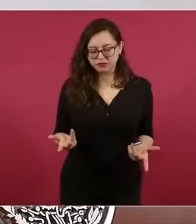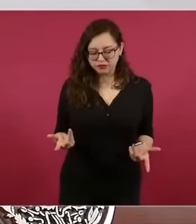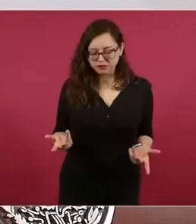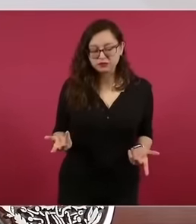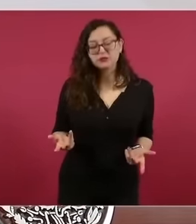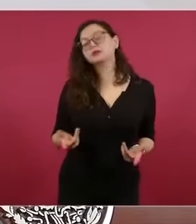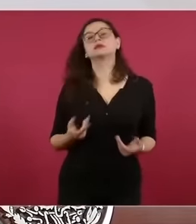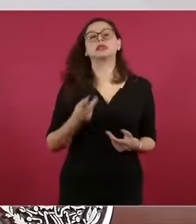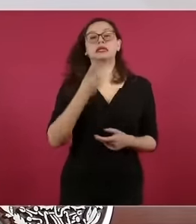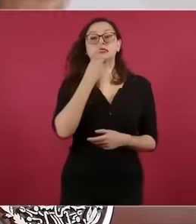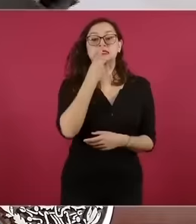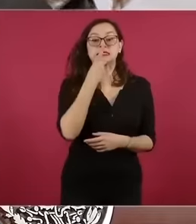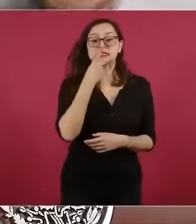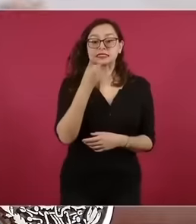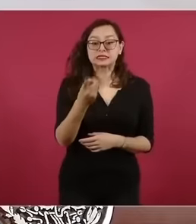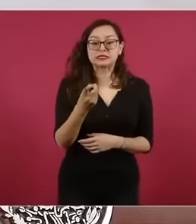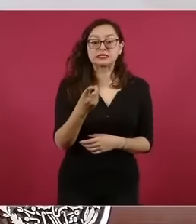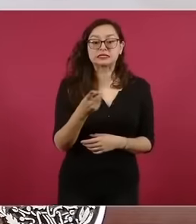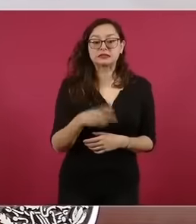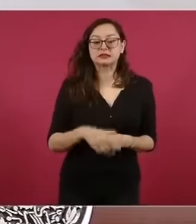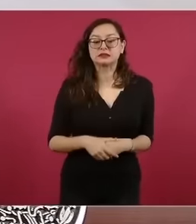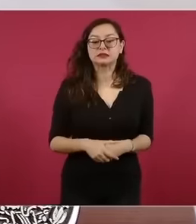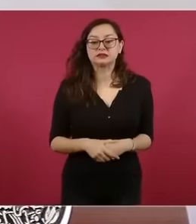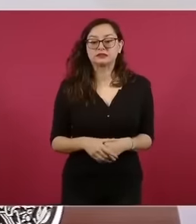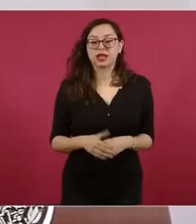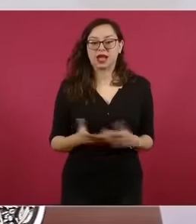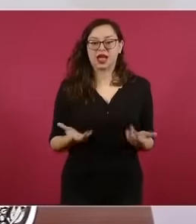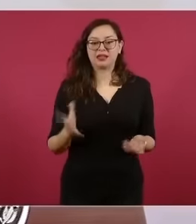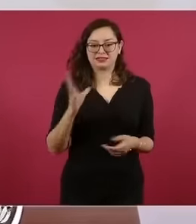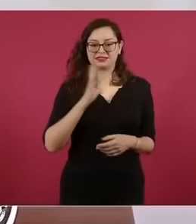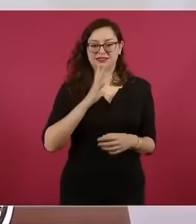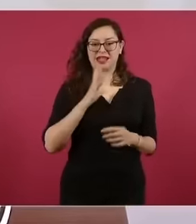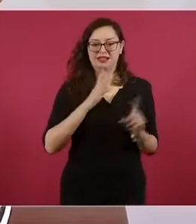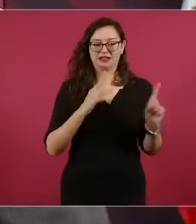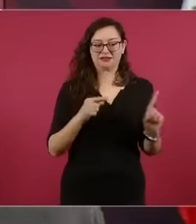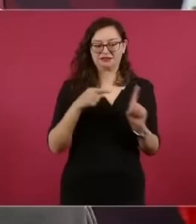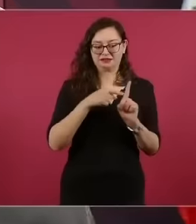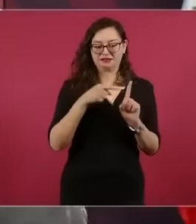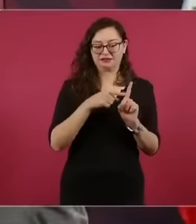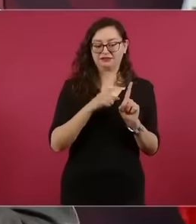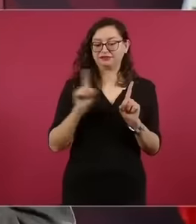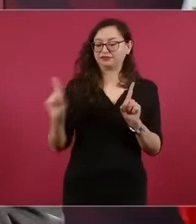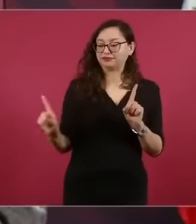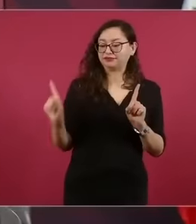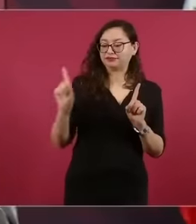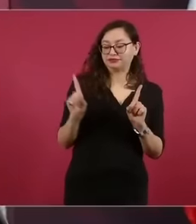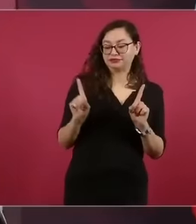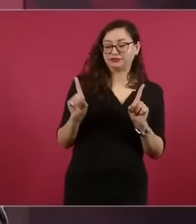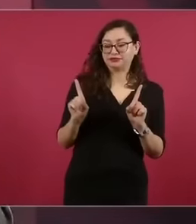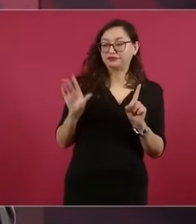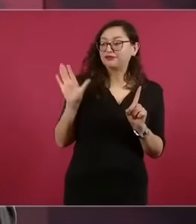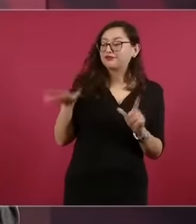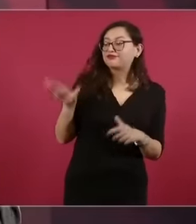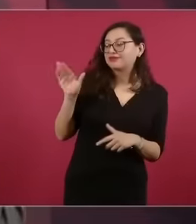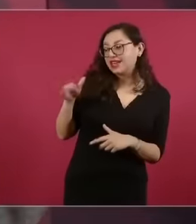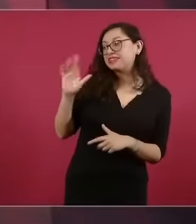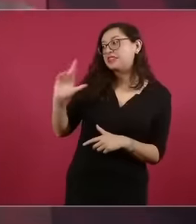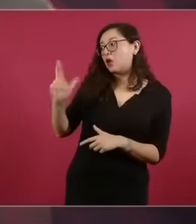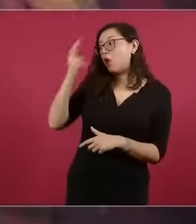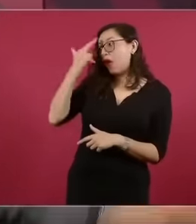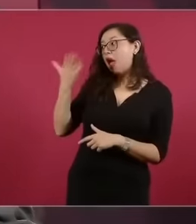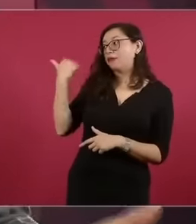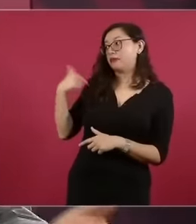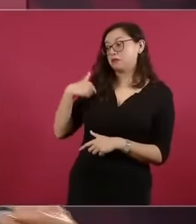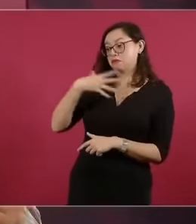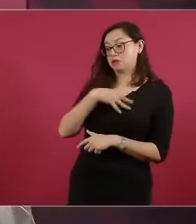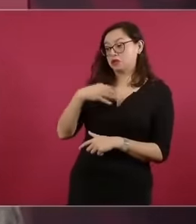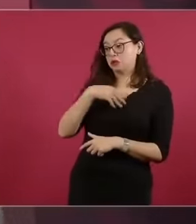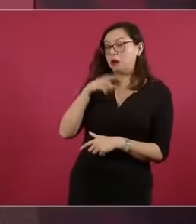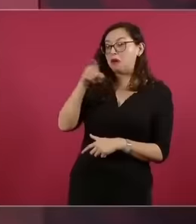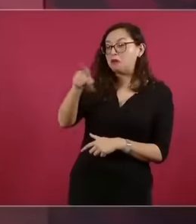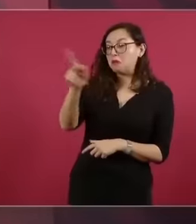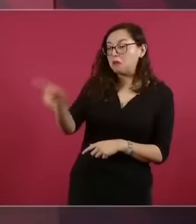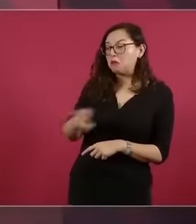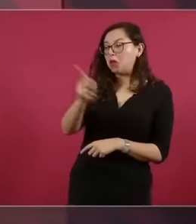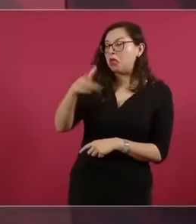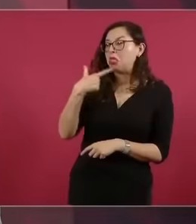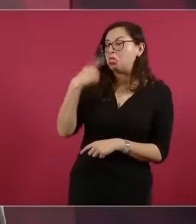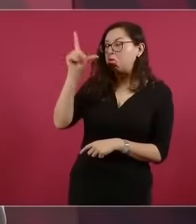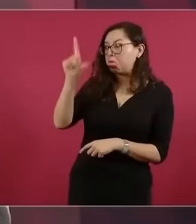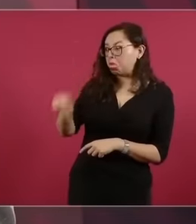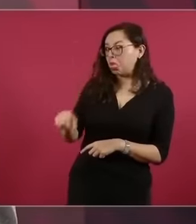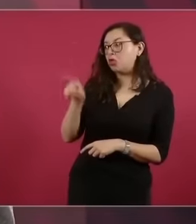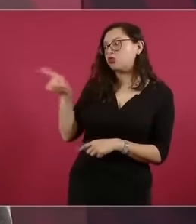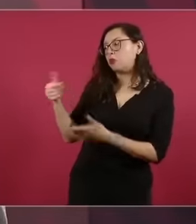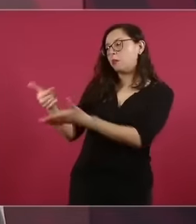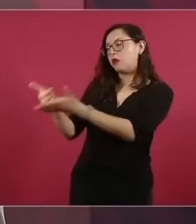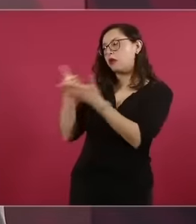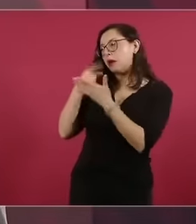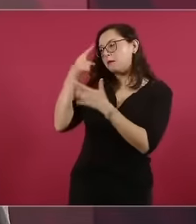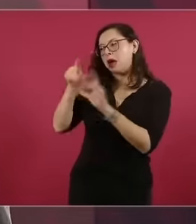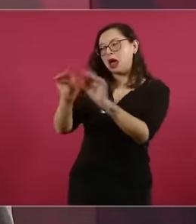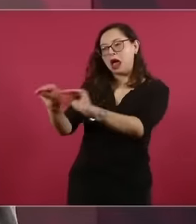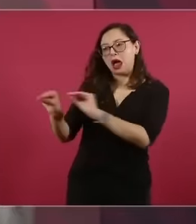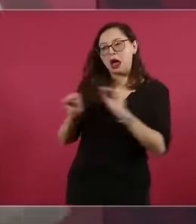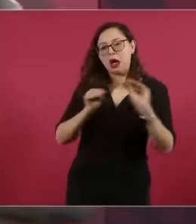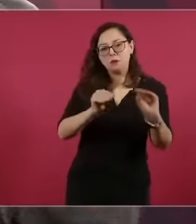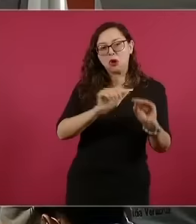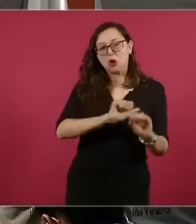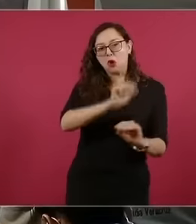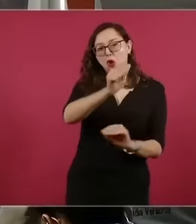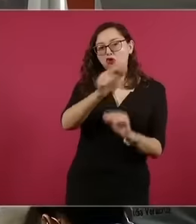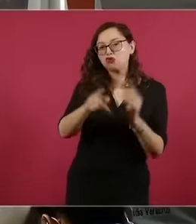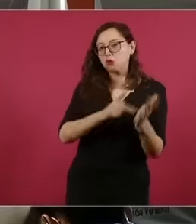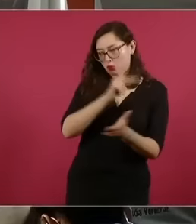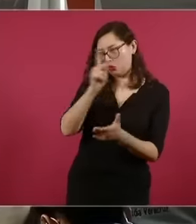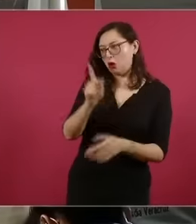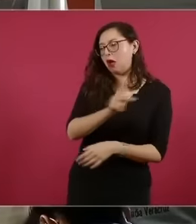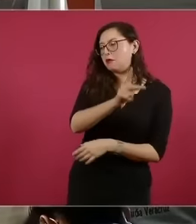that you helped me go do his service in another town? Aguilar tells Castañeda,